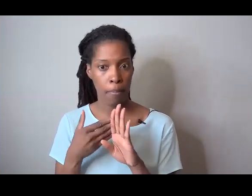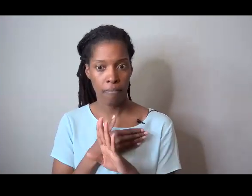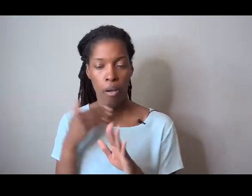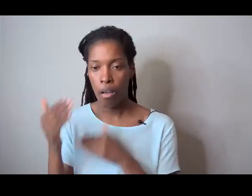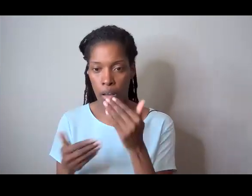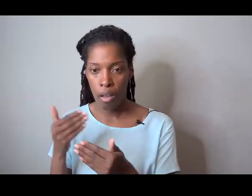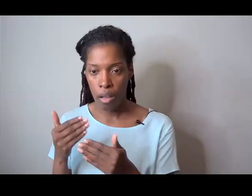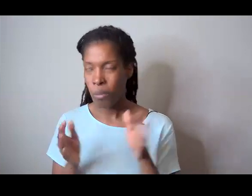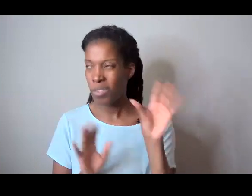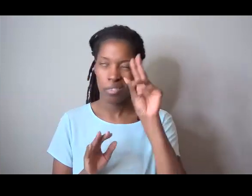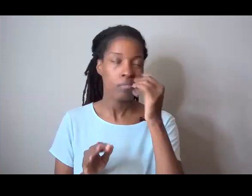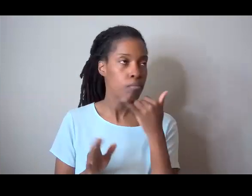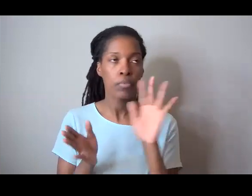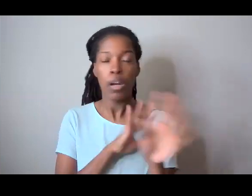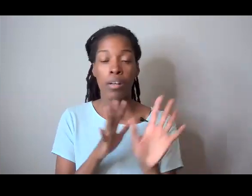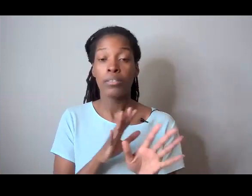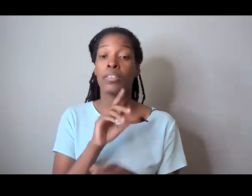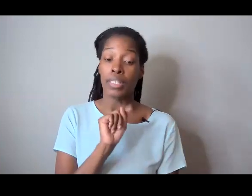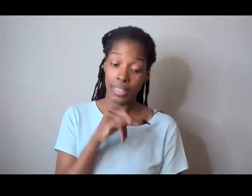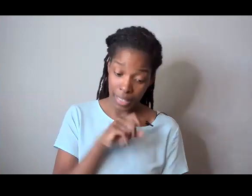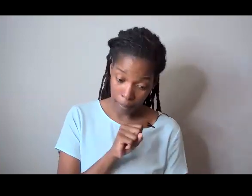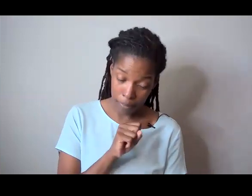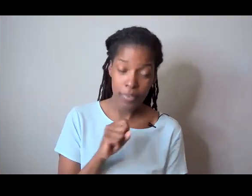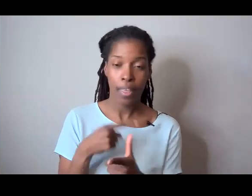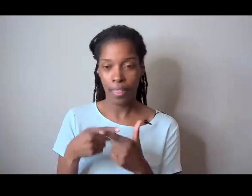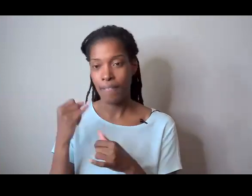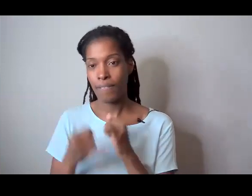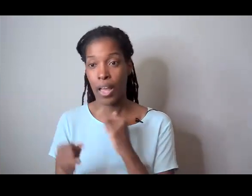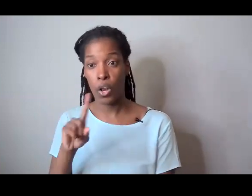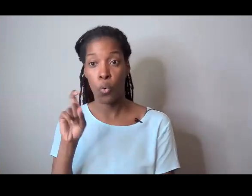share some tips and then I will open up it for some final questions. Let's do it that way.